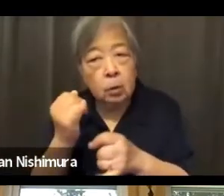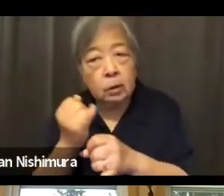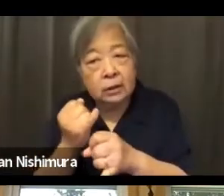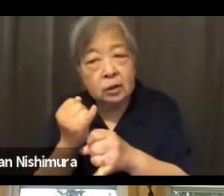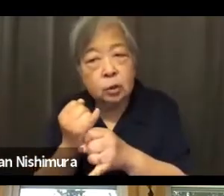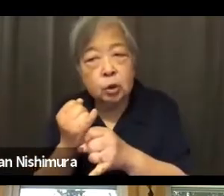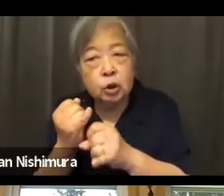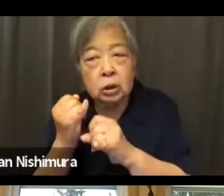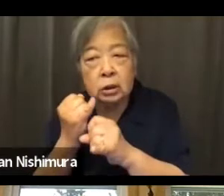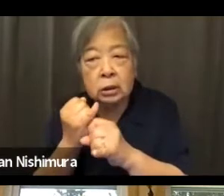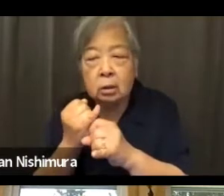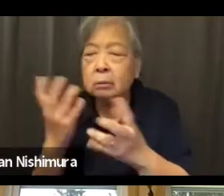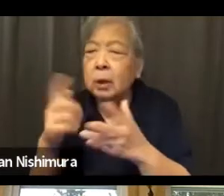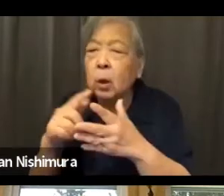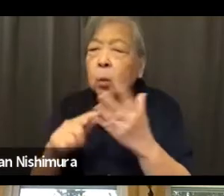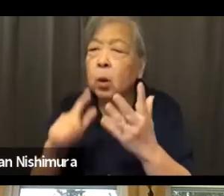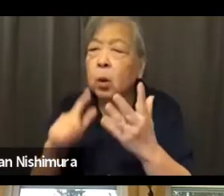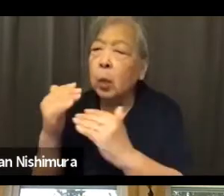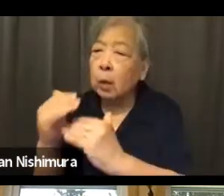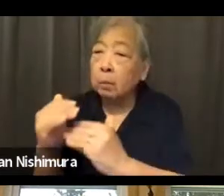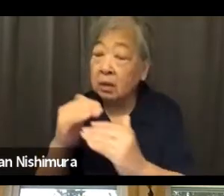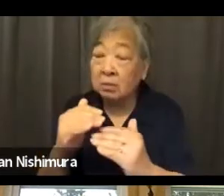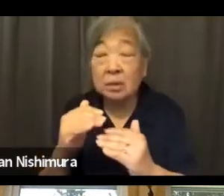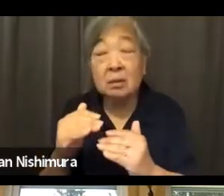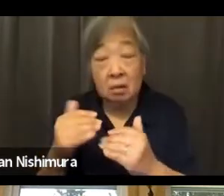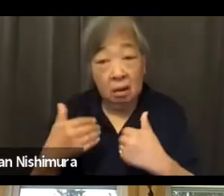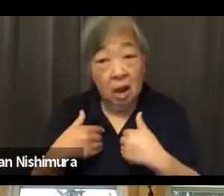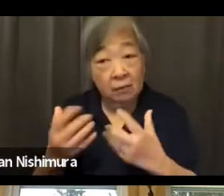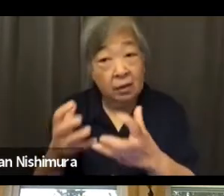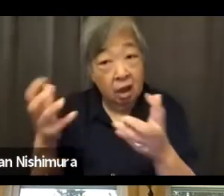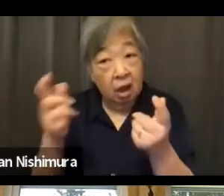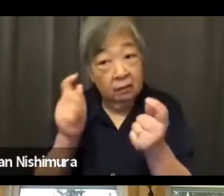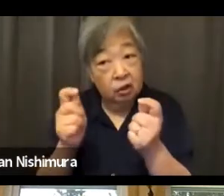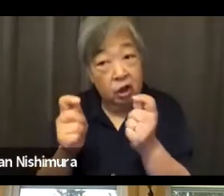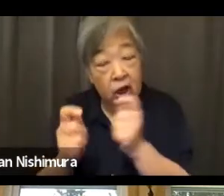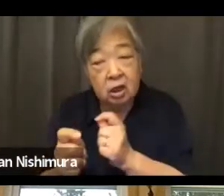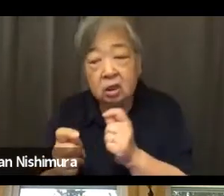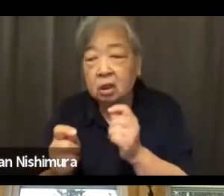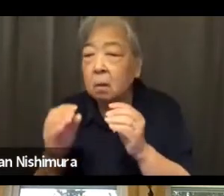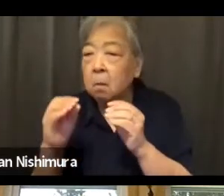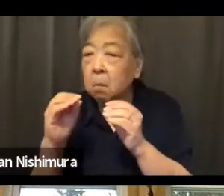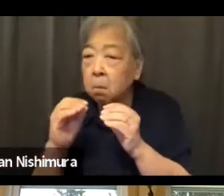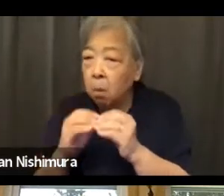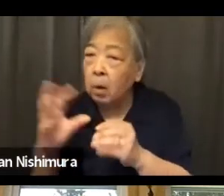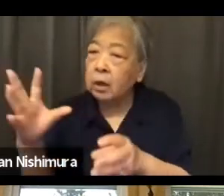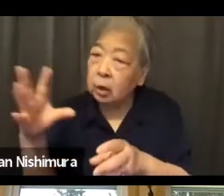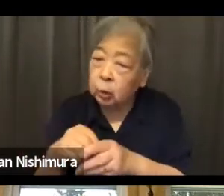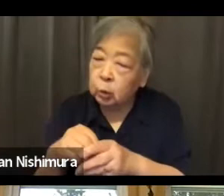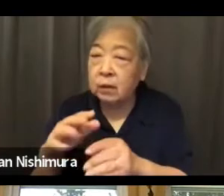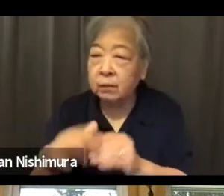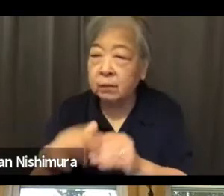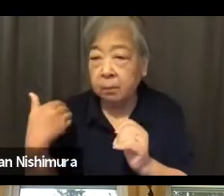There is a lot of change happening, a much greater inclusivity than before, including